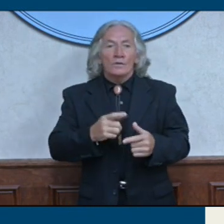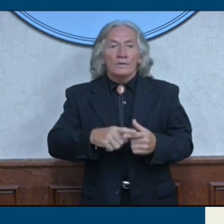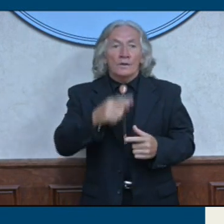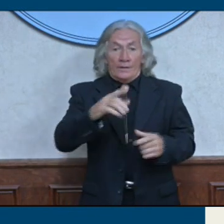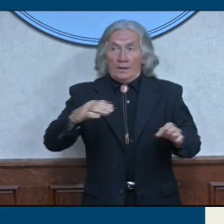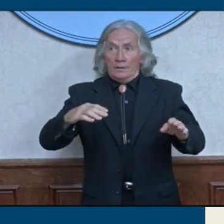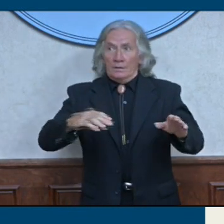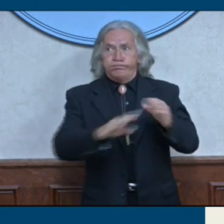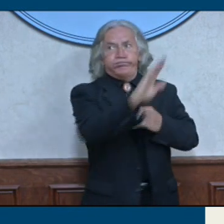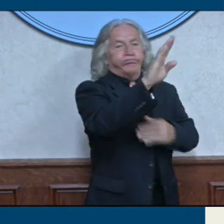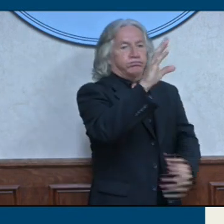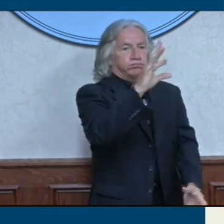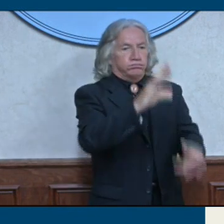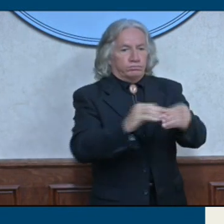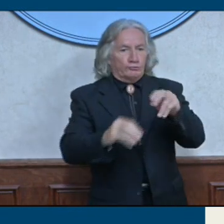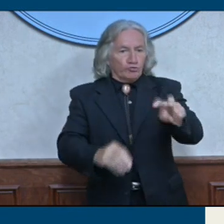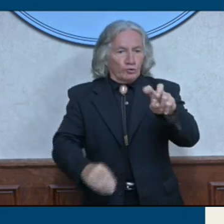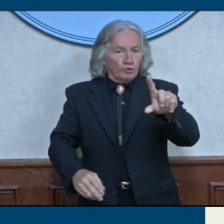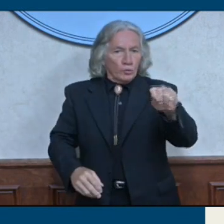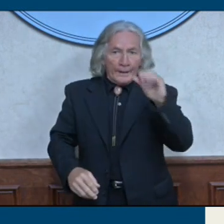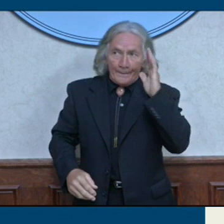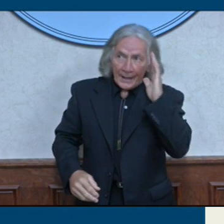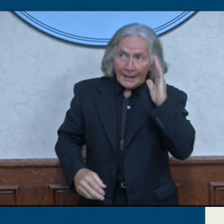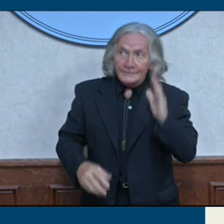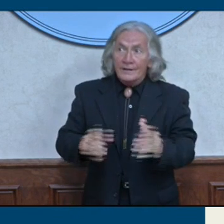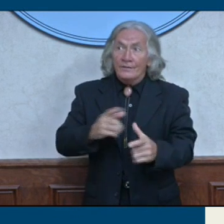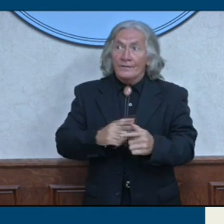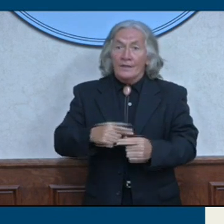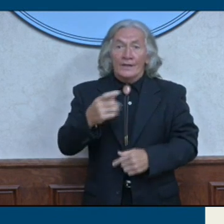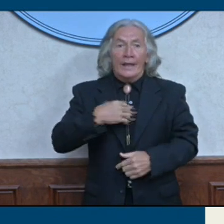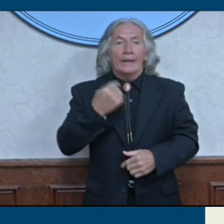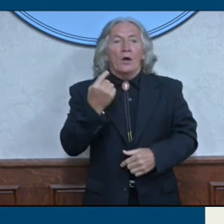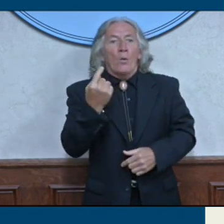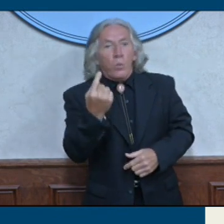AVAILABLE MEANING ABOUT 376 TOTAL ICU BEDS AVAILABLE OR